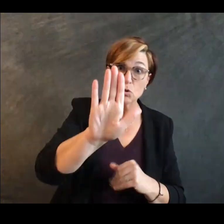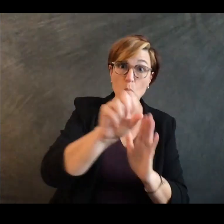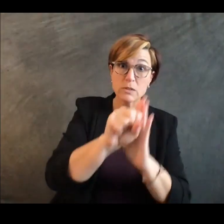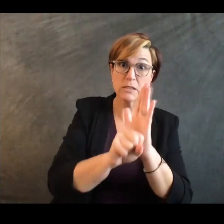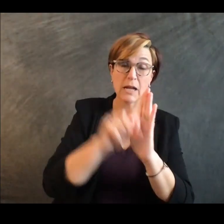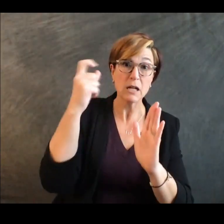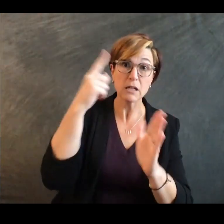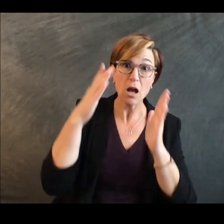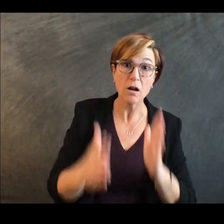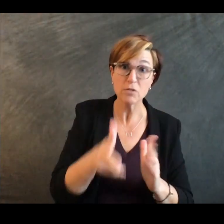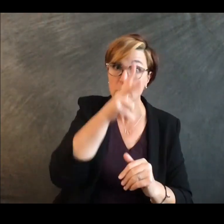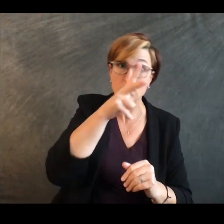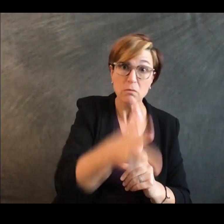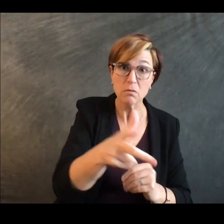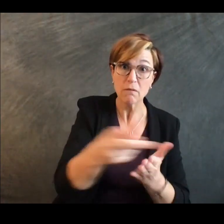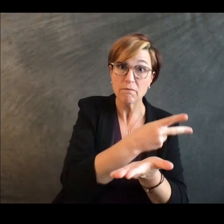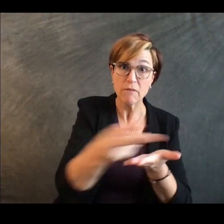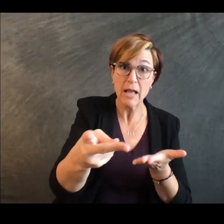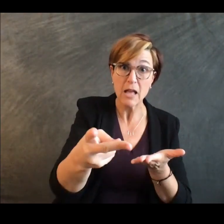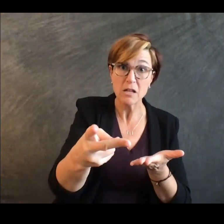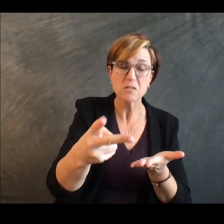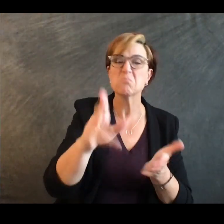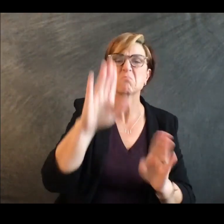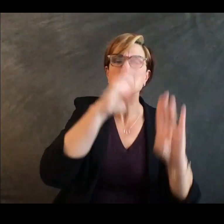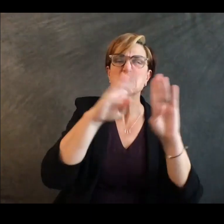failing we're going to protect you but the governor's are working well with us